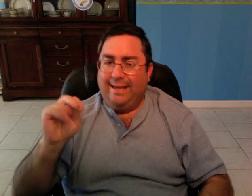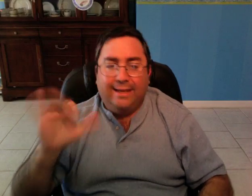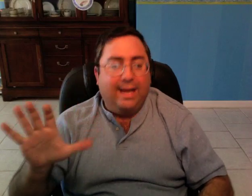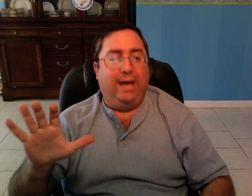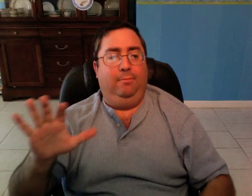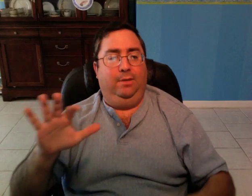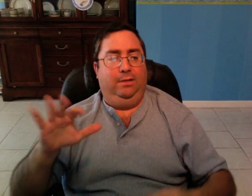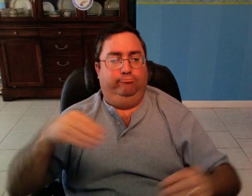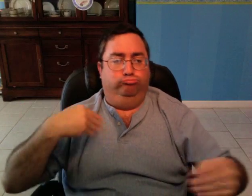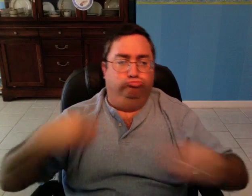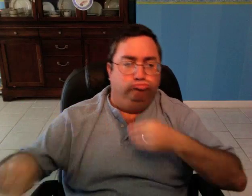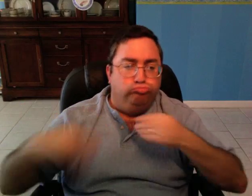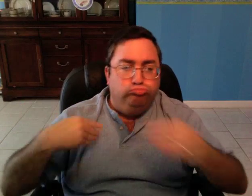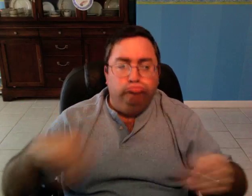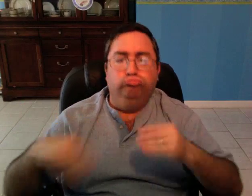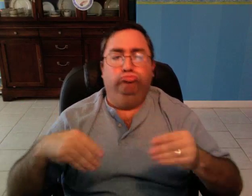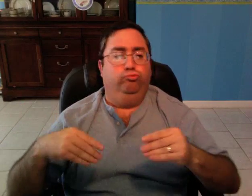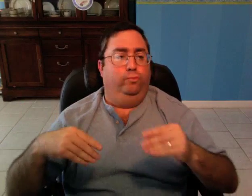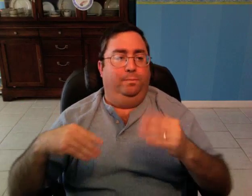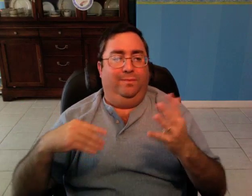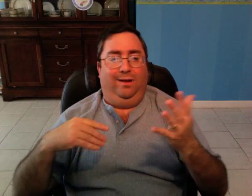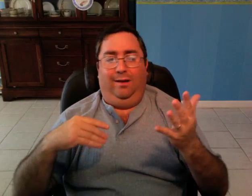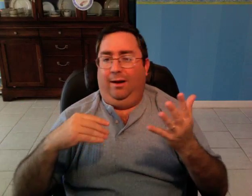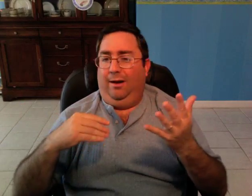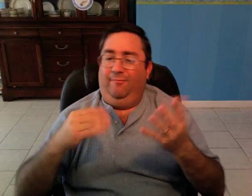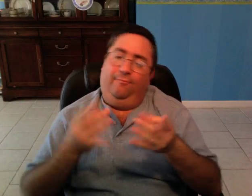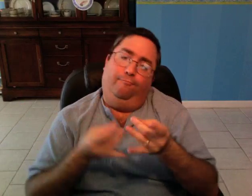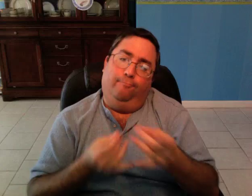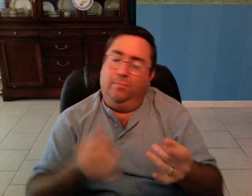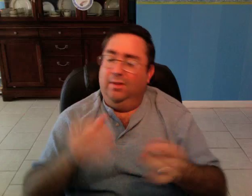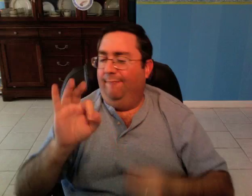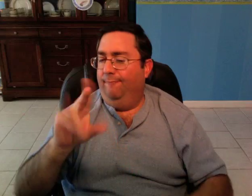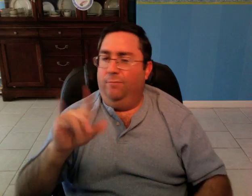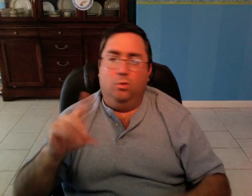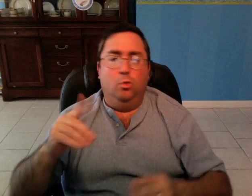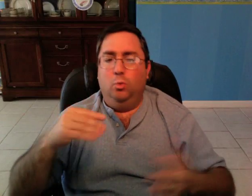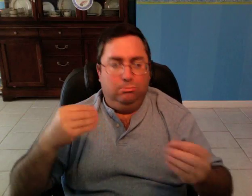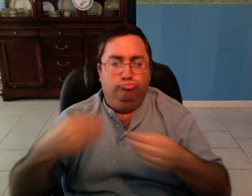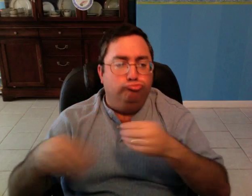flexible, or more accurately, "fluid".